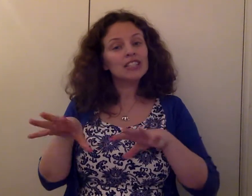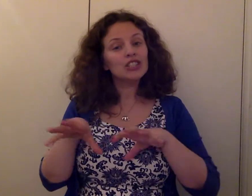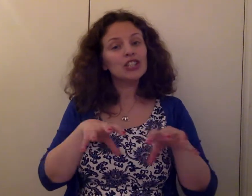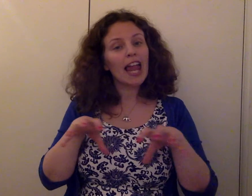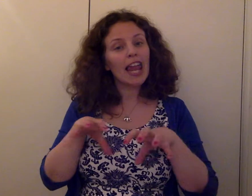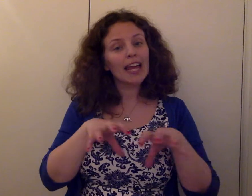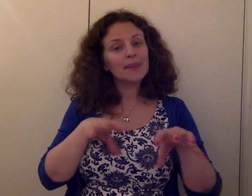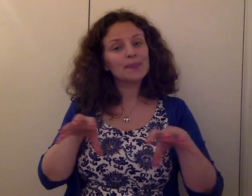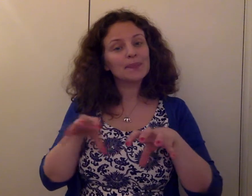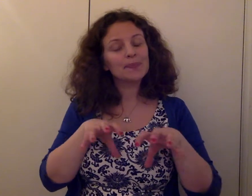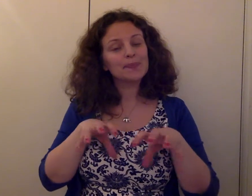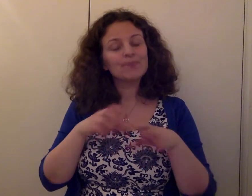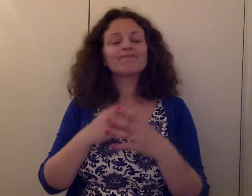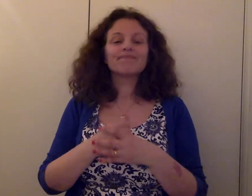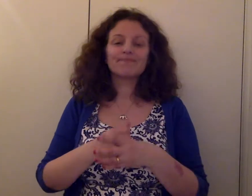Jelly